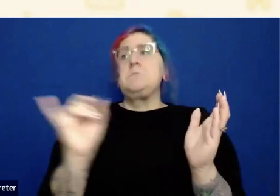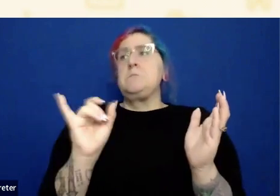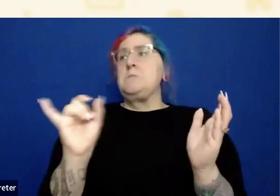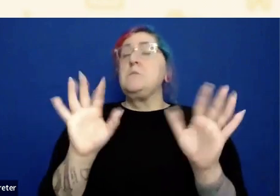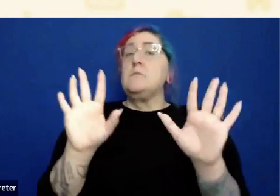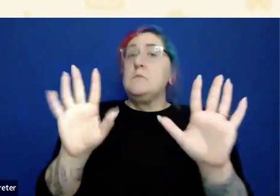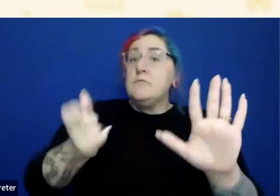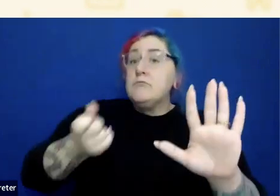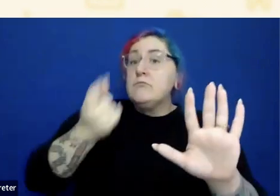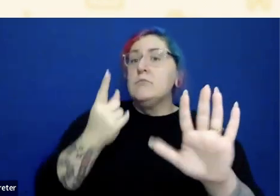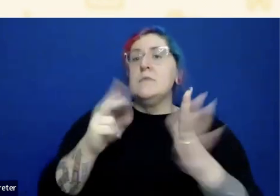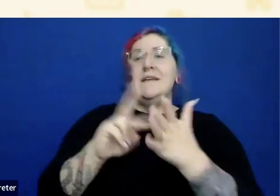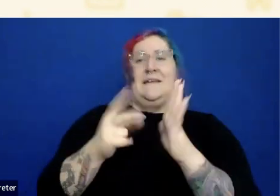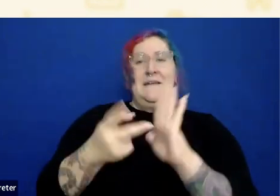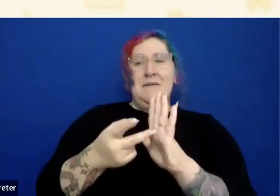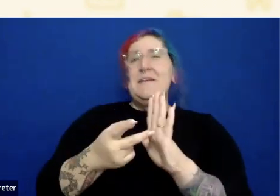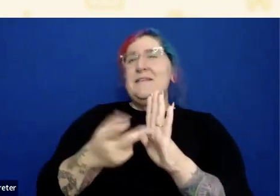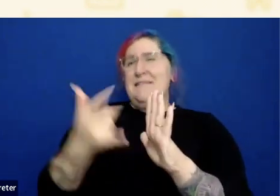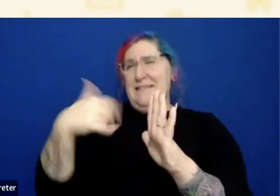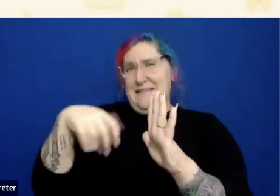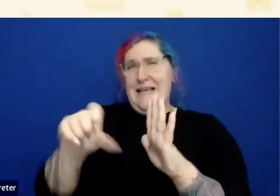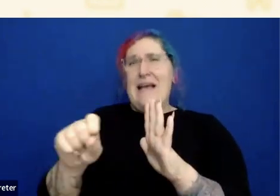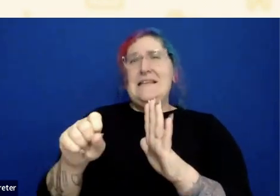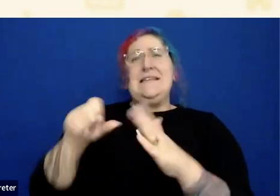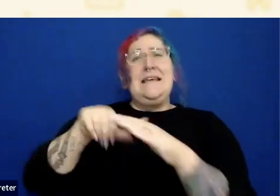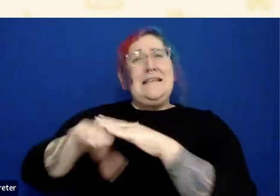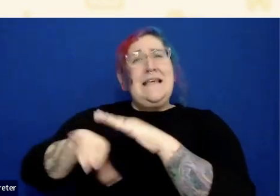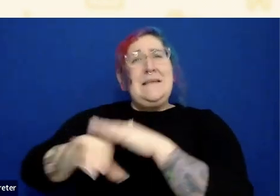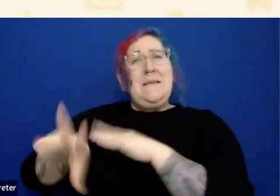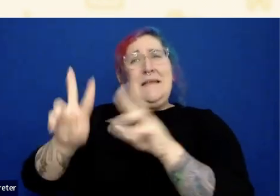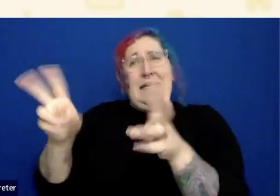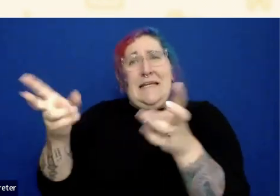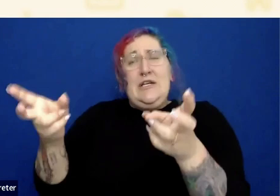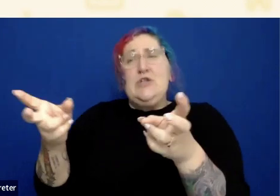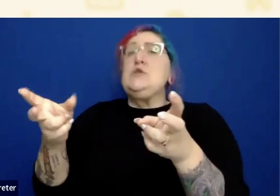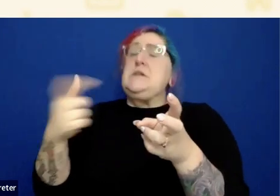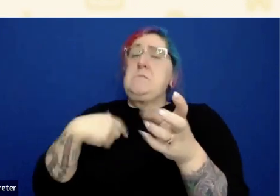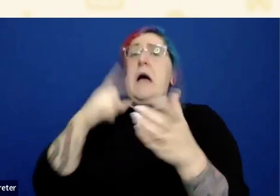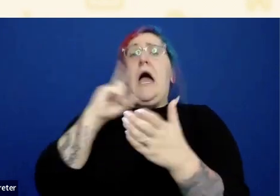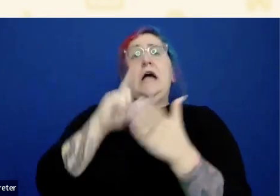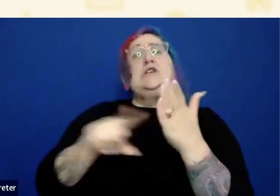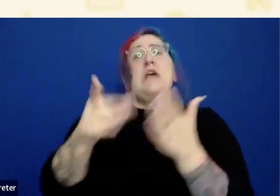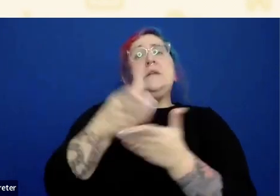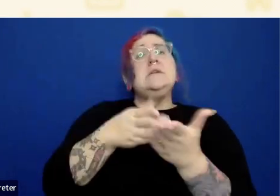There were some pages that I looked at that had things. But for me as an end user, keep in mind,